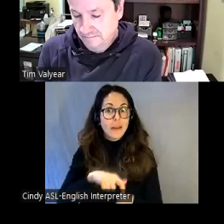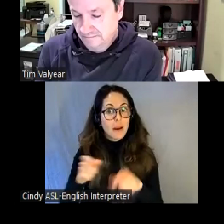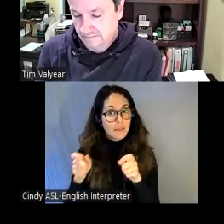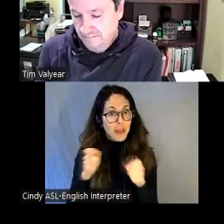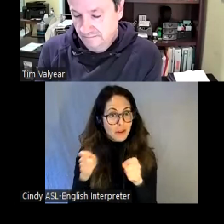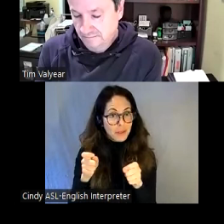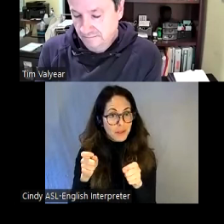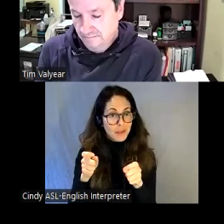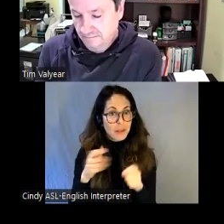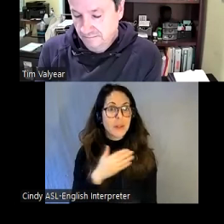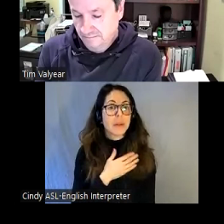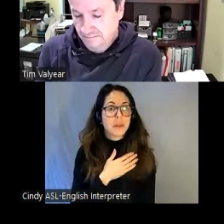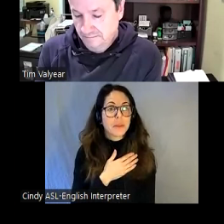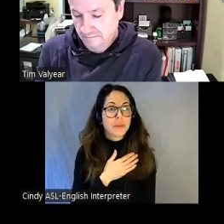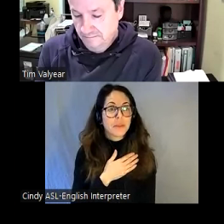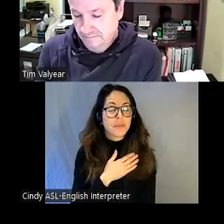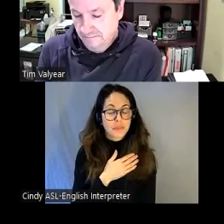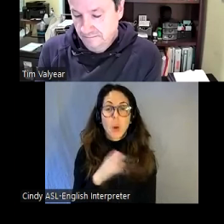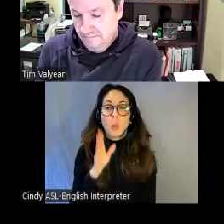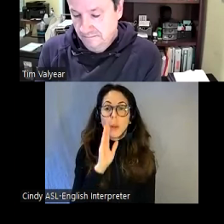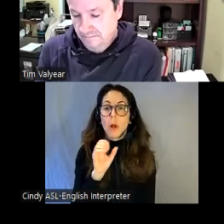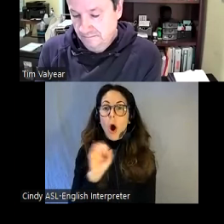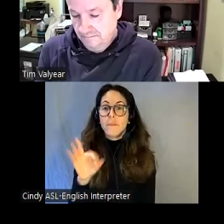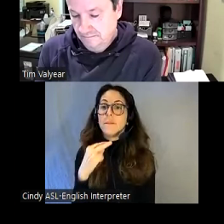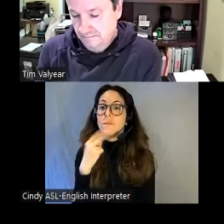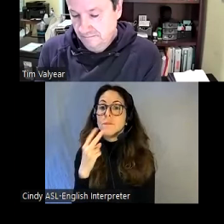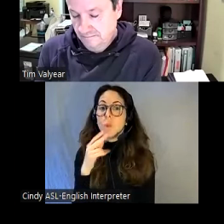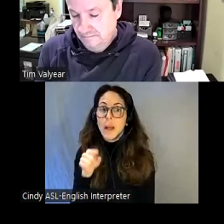resources, which is the independent living philosophy.